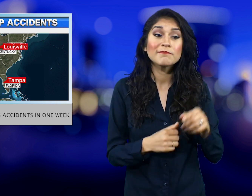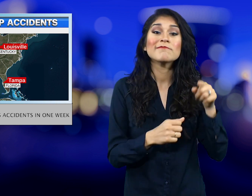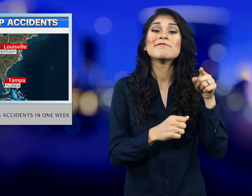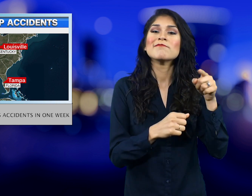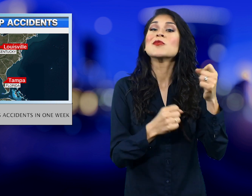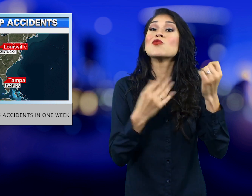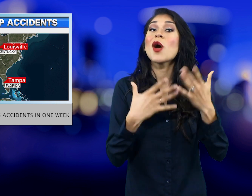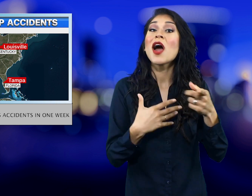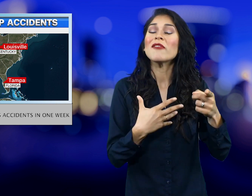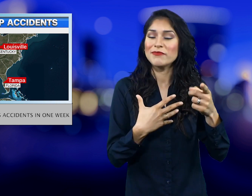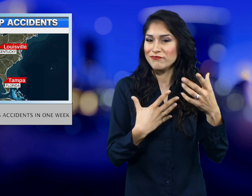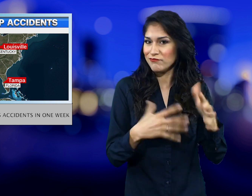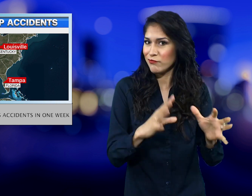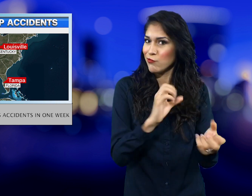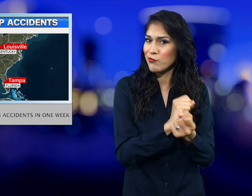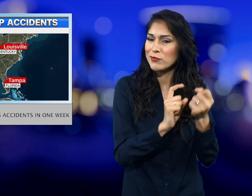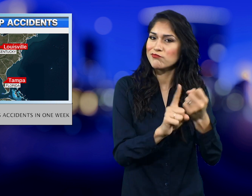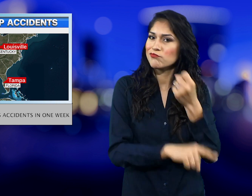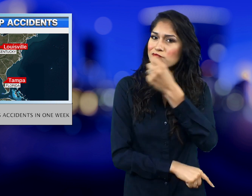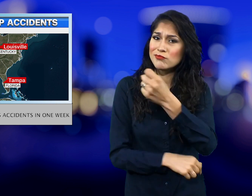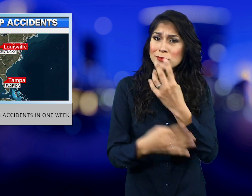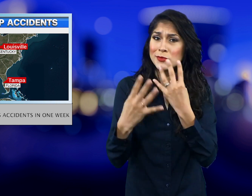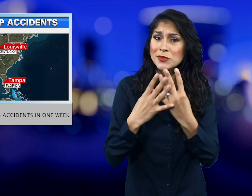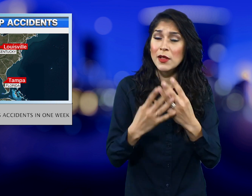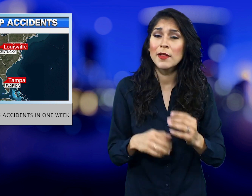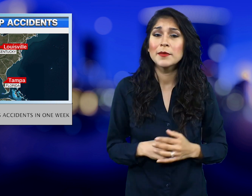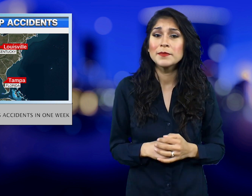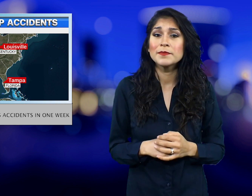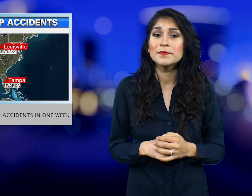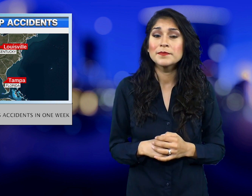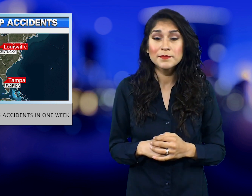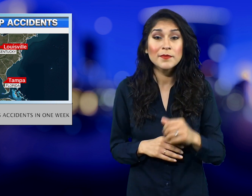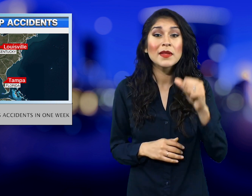The driver is in custody.